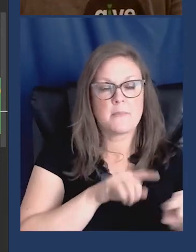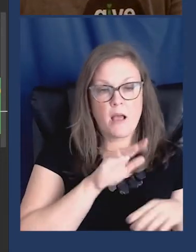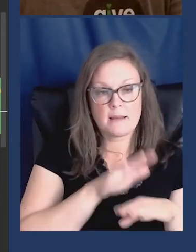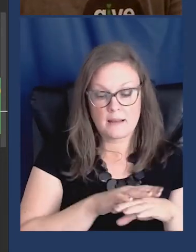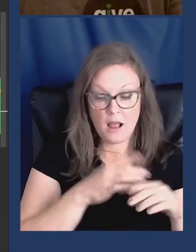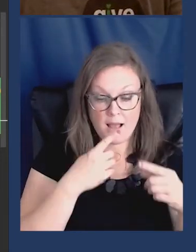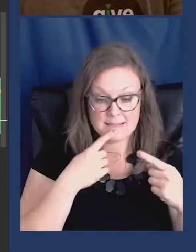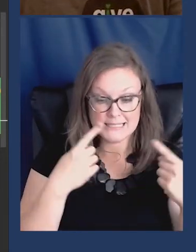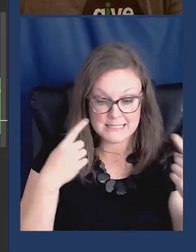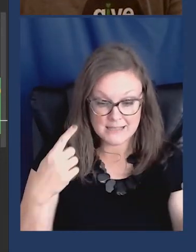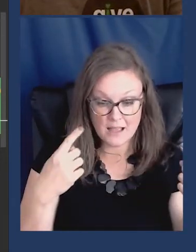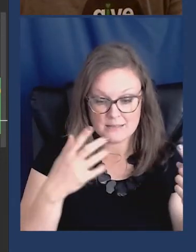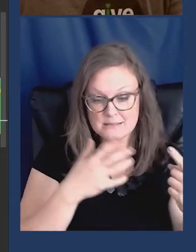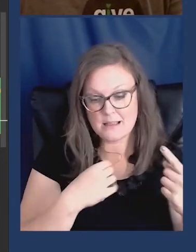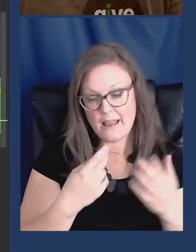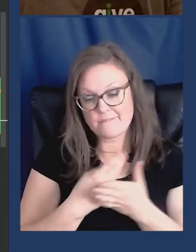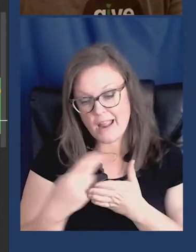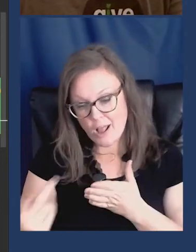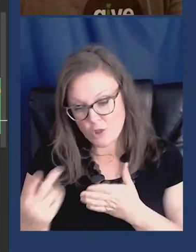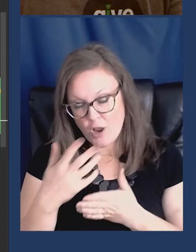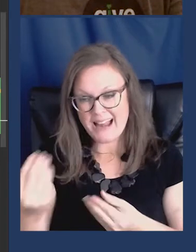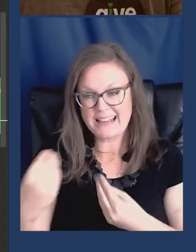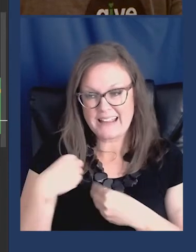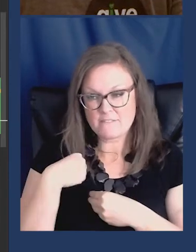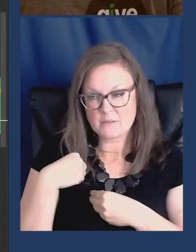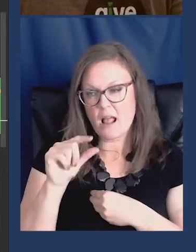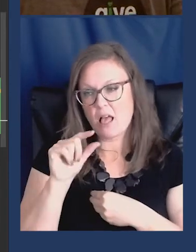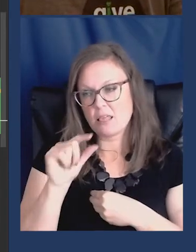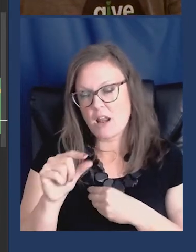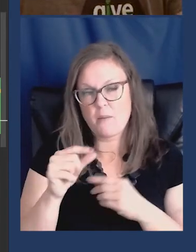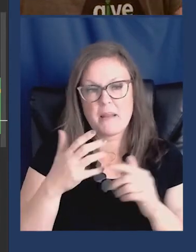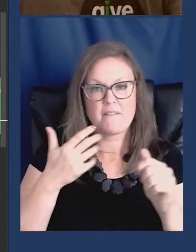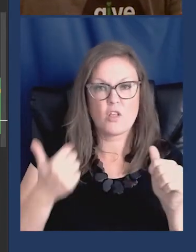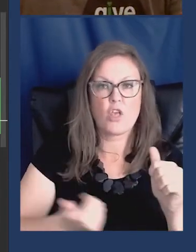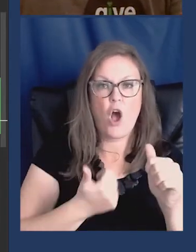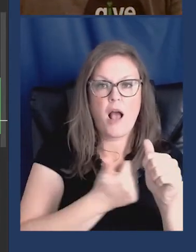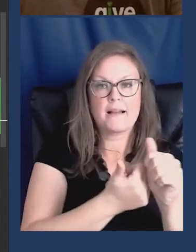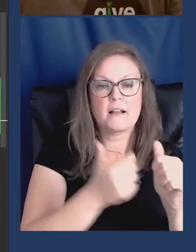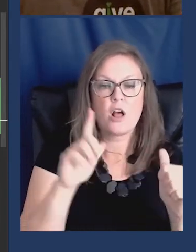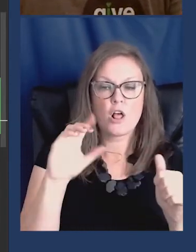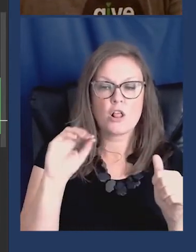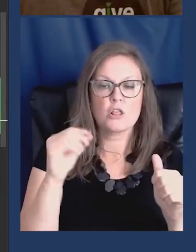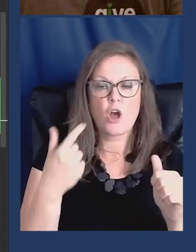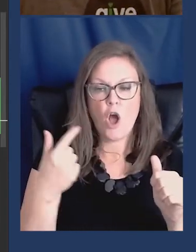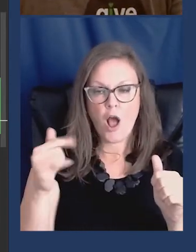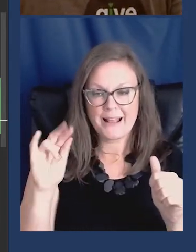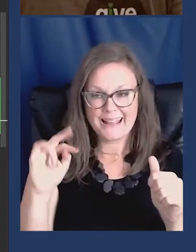on failure. Give me a little bit of logging so that if things really go off the rails,